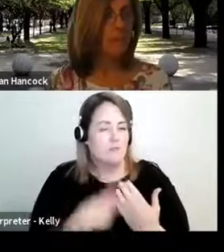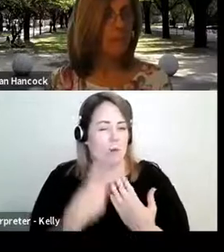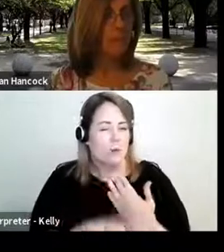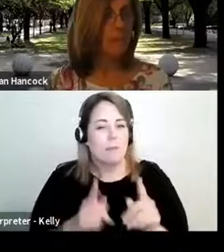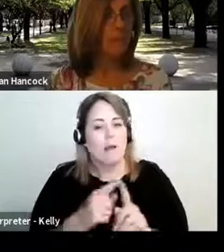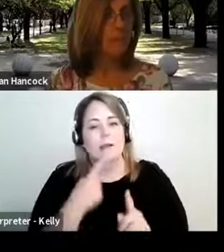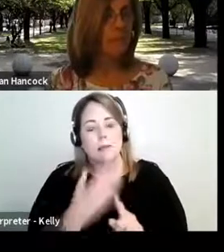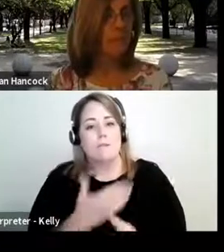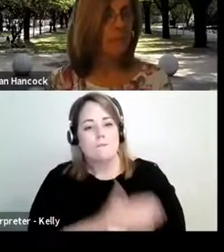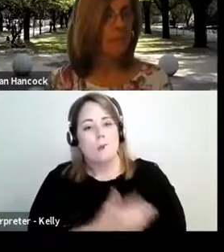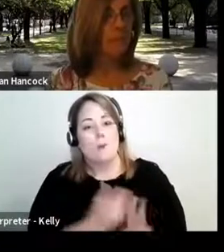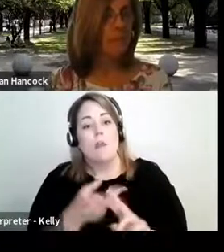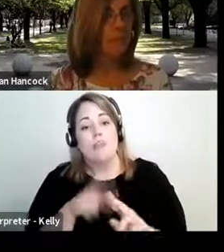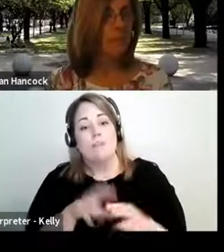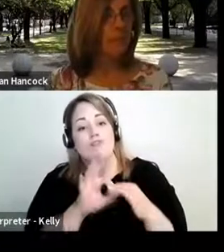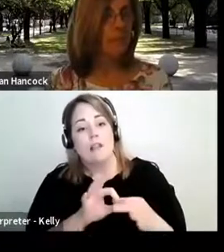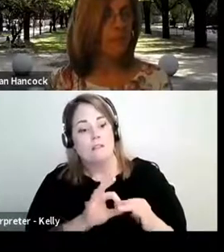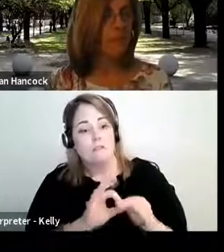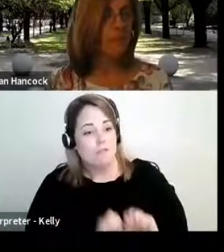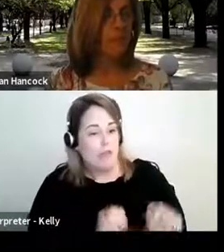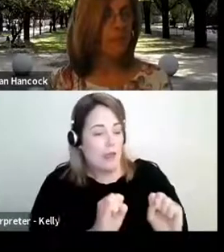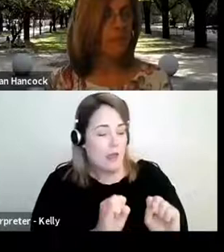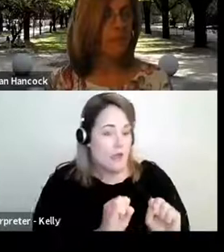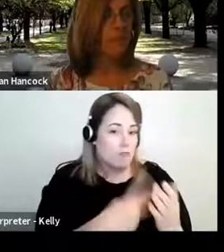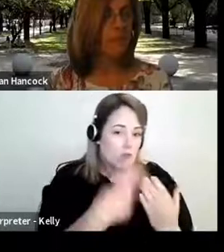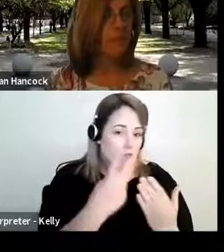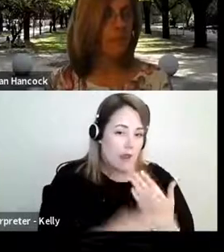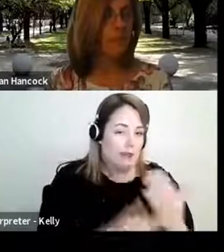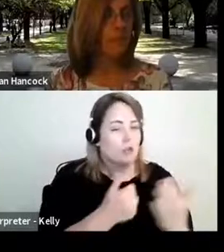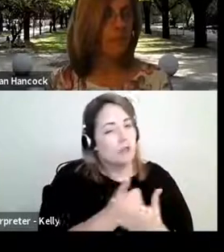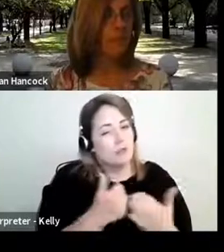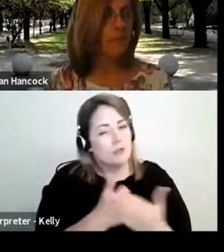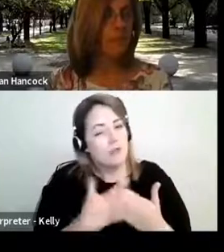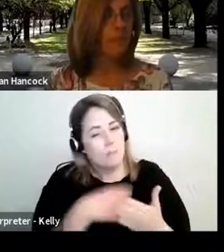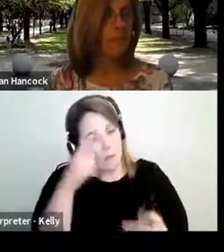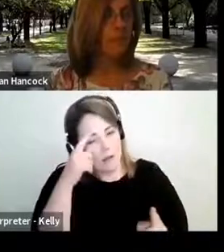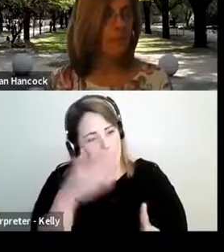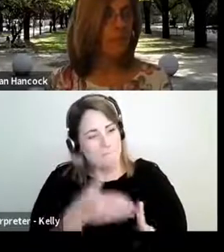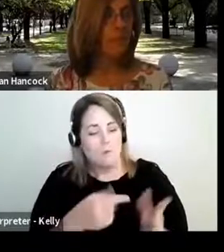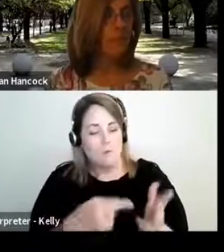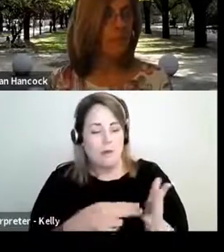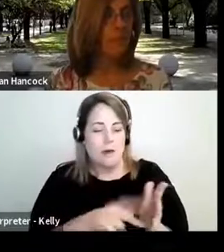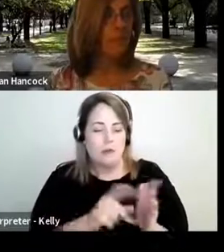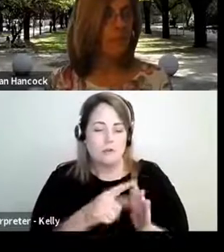where it’s relevant to their program. We generally recruit undergrad students because we, kind of,